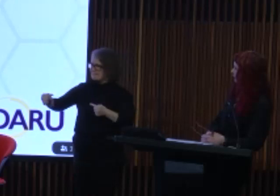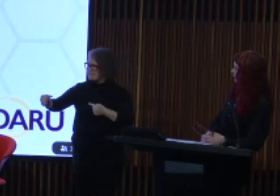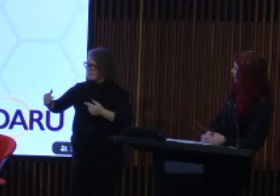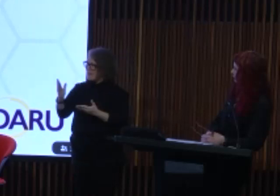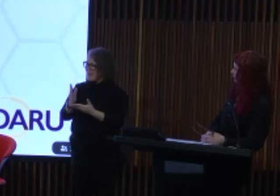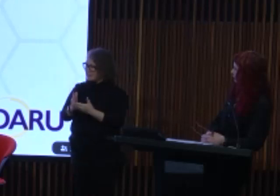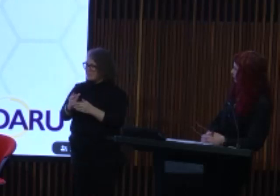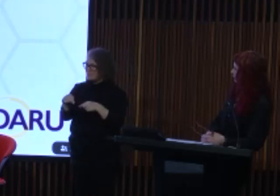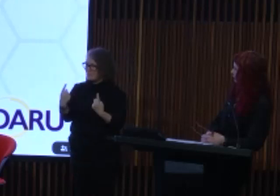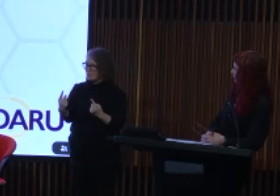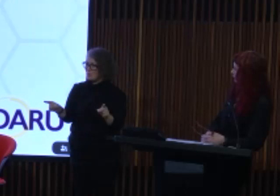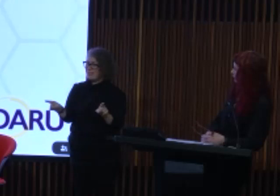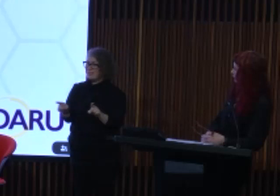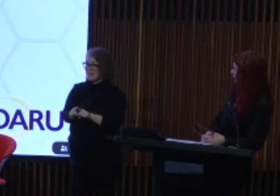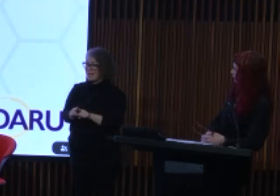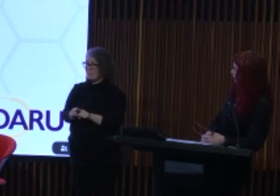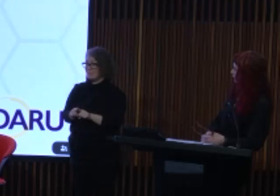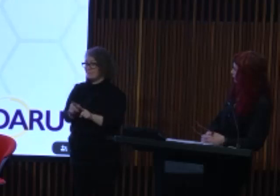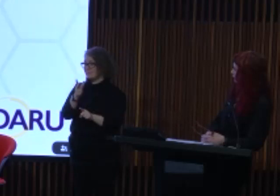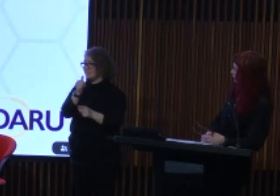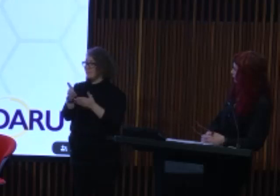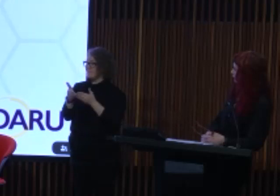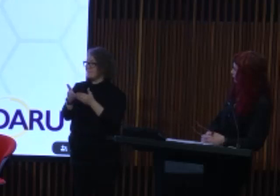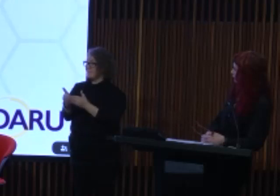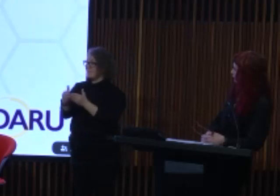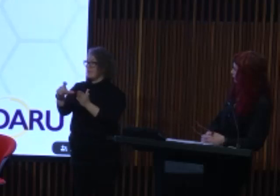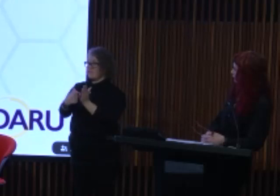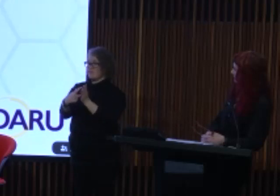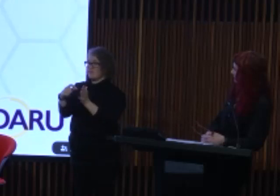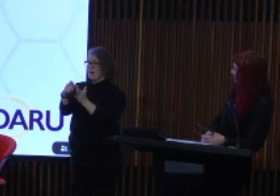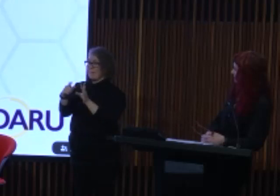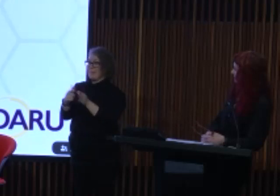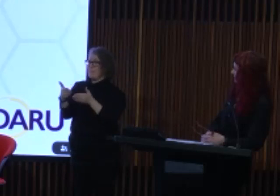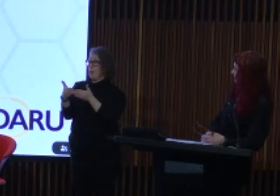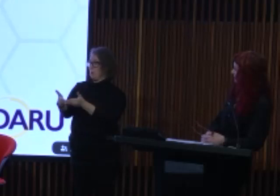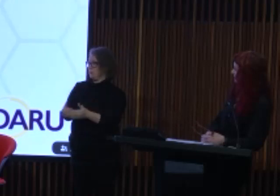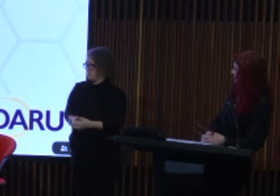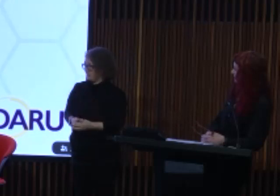same crappy boat to use the lifeboat analogy still. We're all in the same crappy boat,